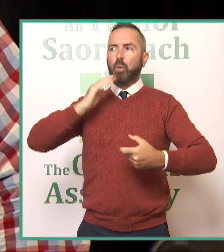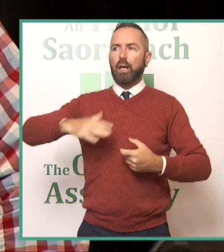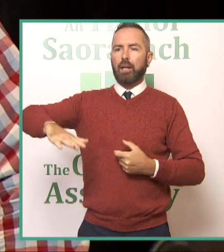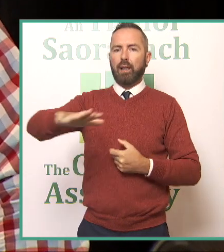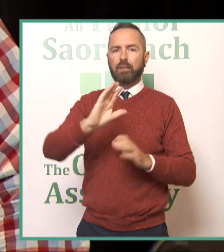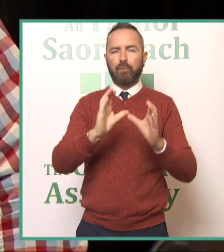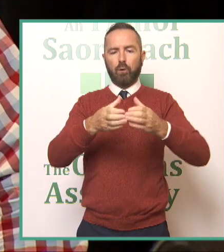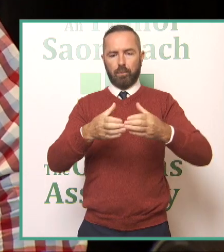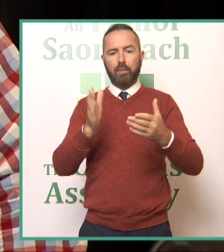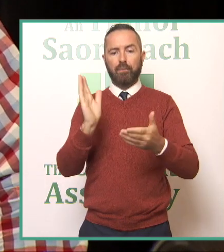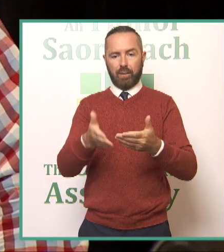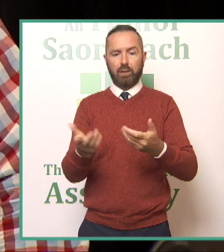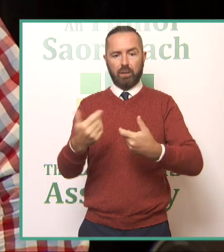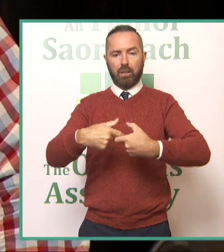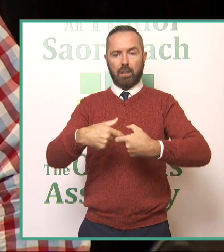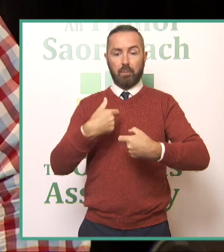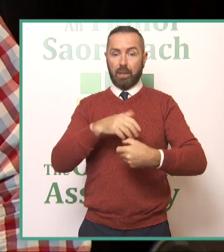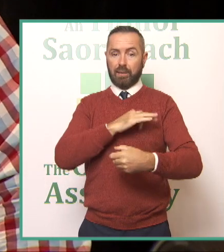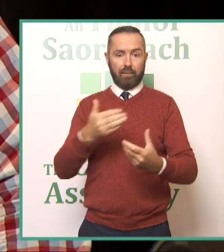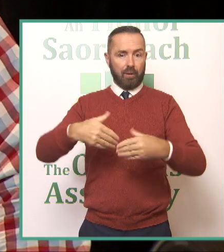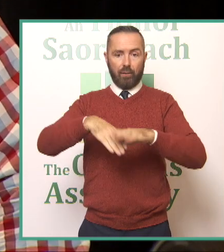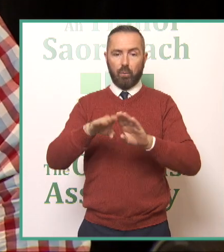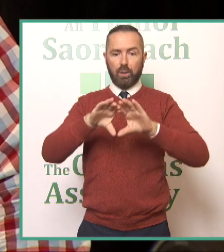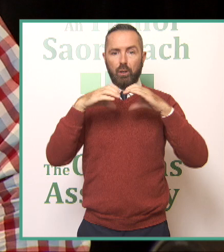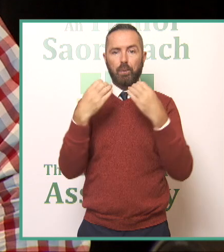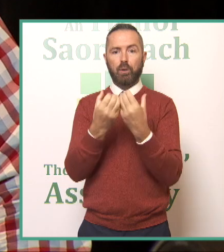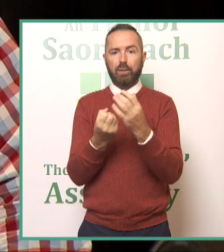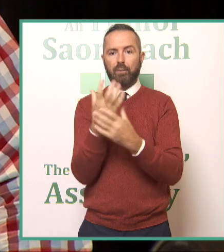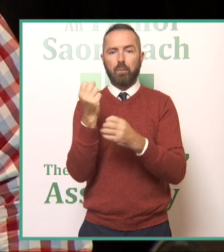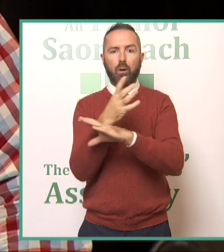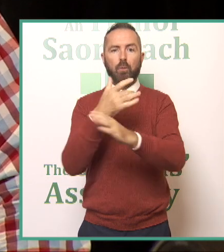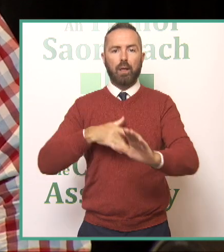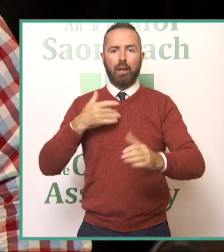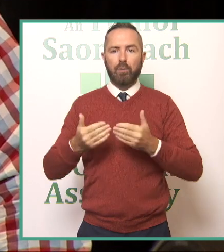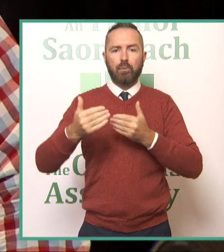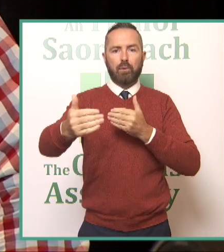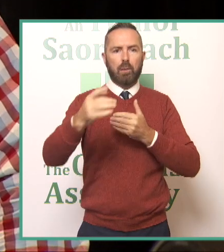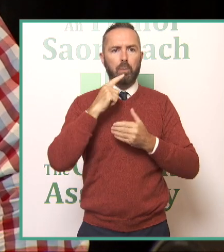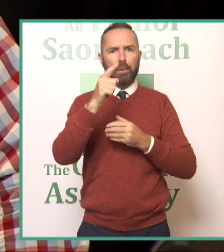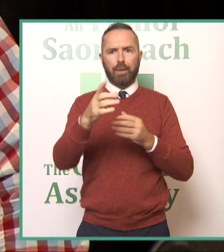I've been involved in from Community Development on my life. But this this organization is something else the damn